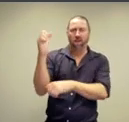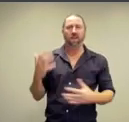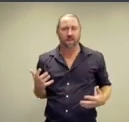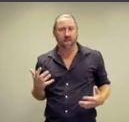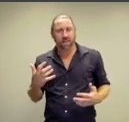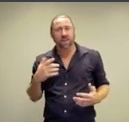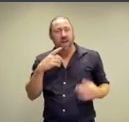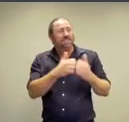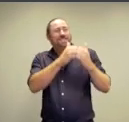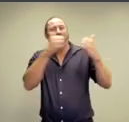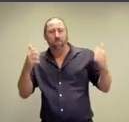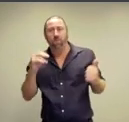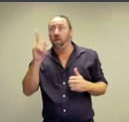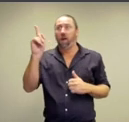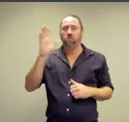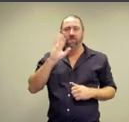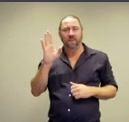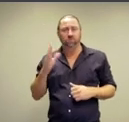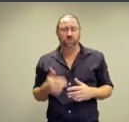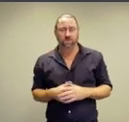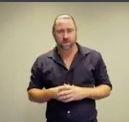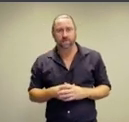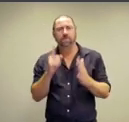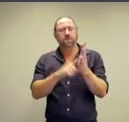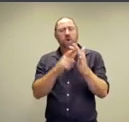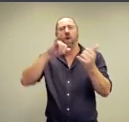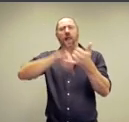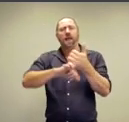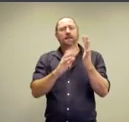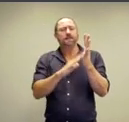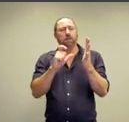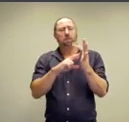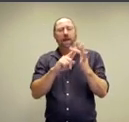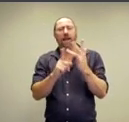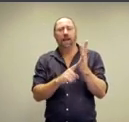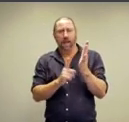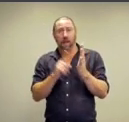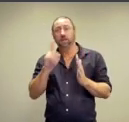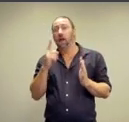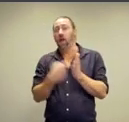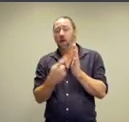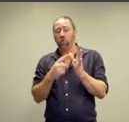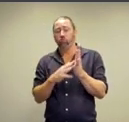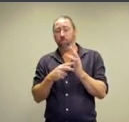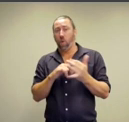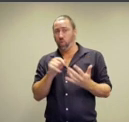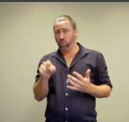conservative fashion norms at the time. American music journalist, Legs McNeil argues that the Ramones were the